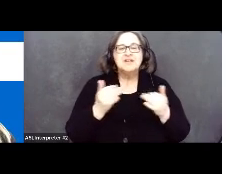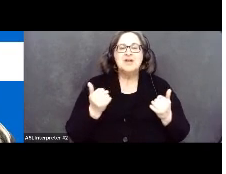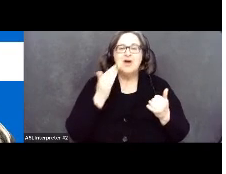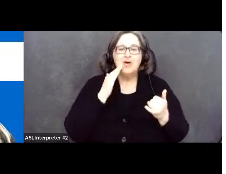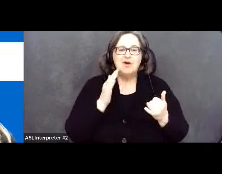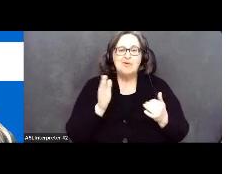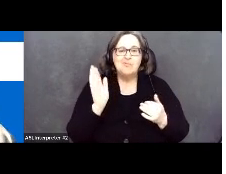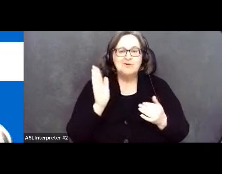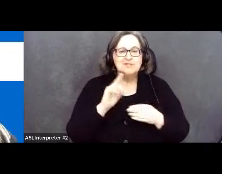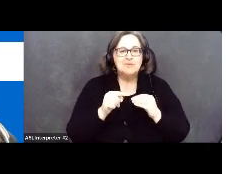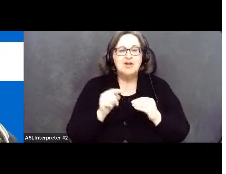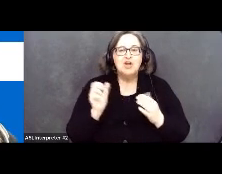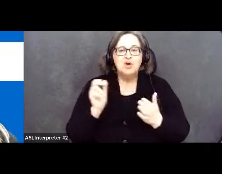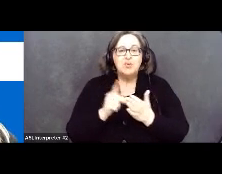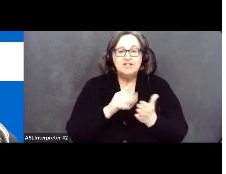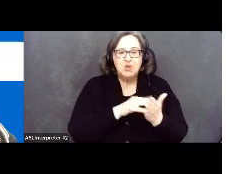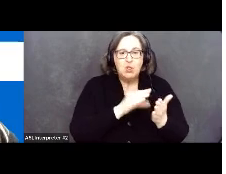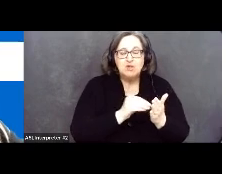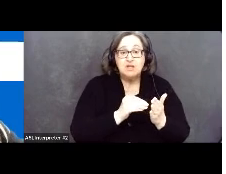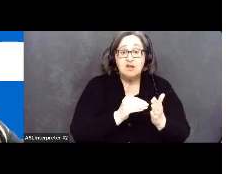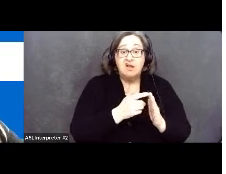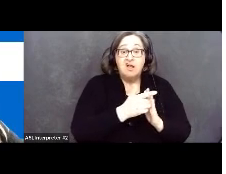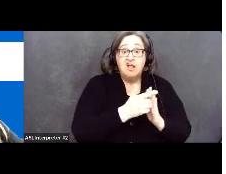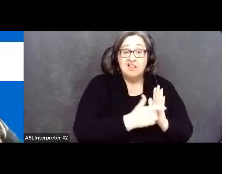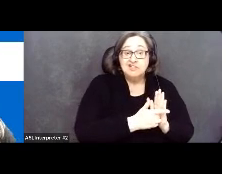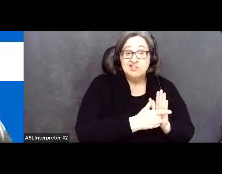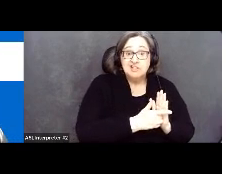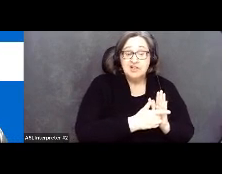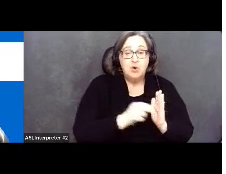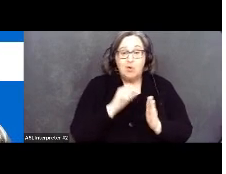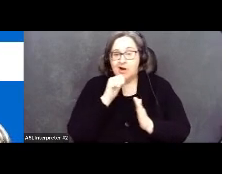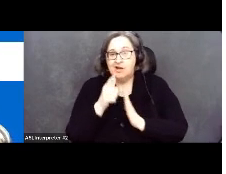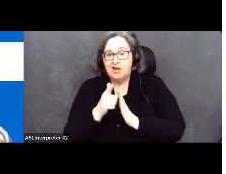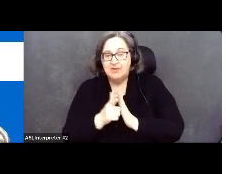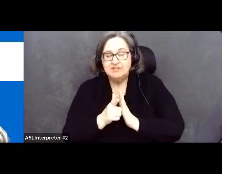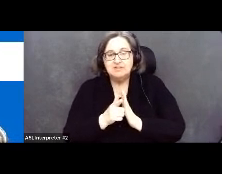about return to learn, to legislate or not legislate, Pennsylvania's experience with this.